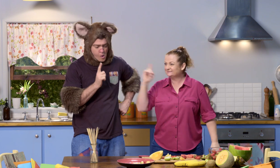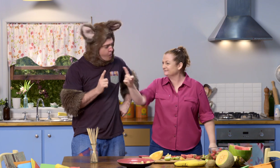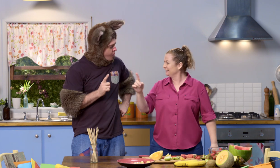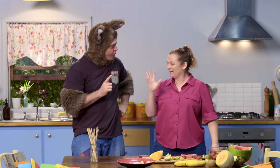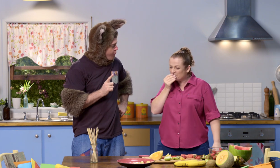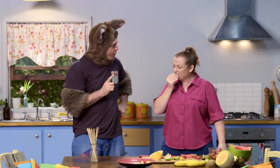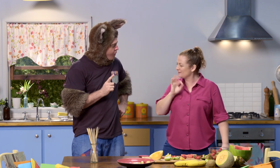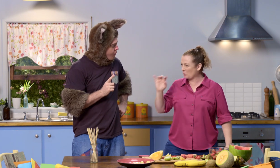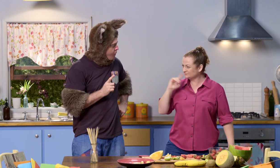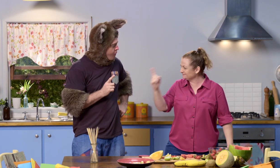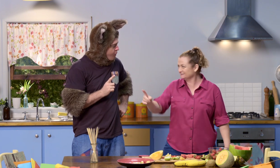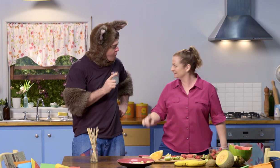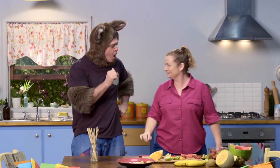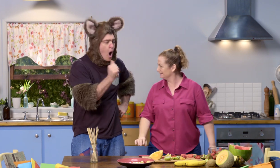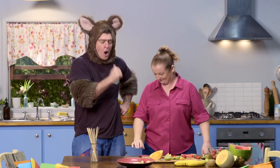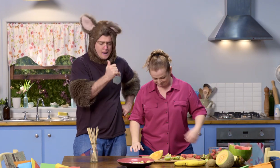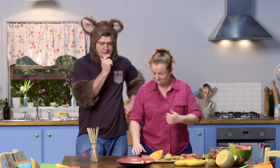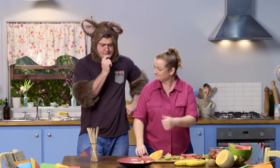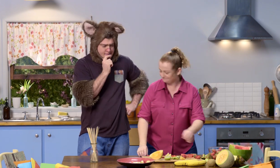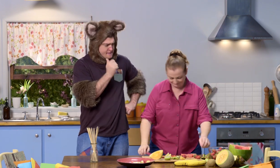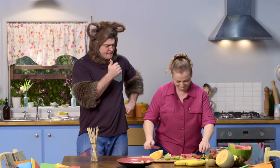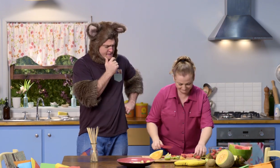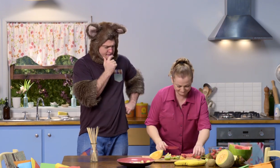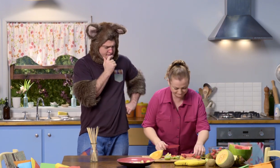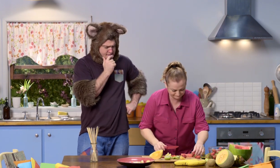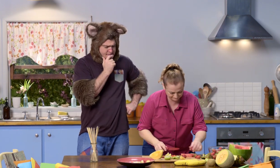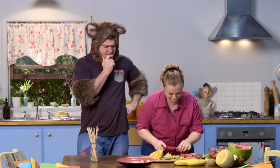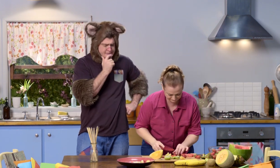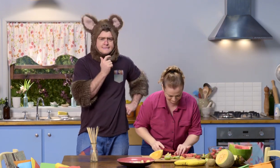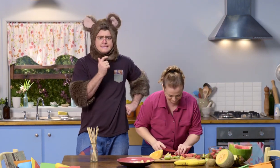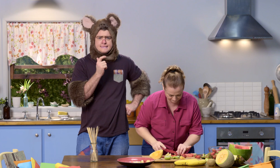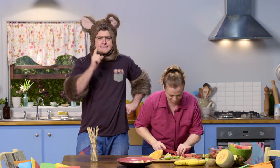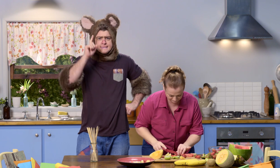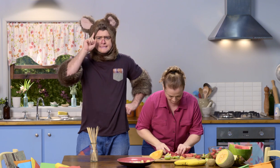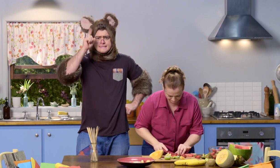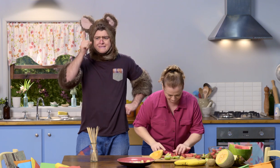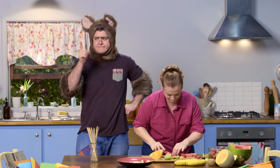So you can't tell him. You'll have to keep it quiet. Oh, OK. Hmm.